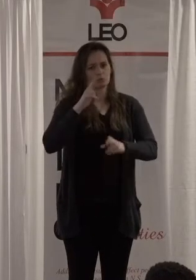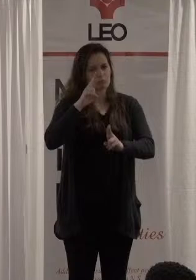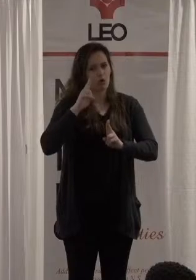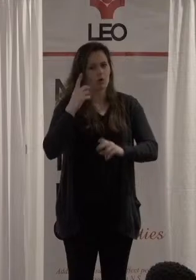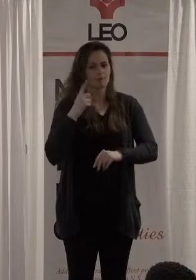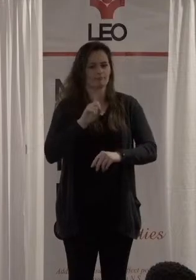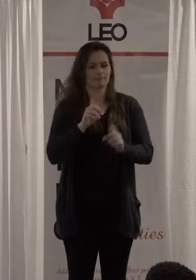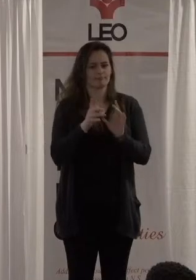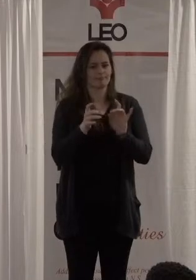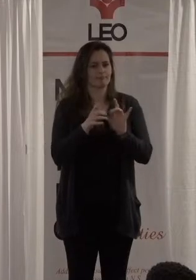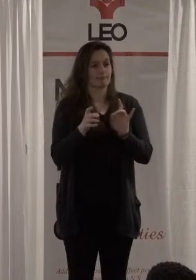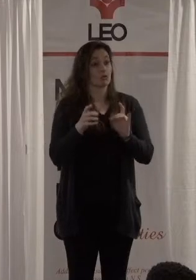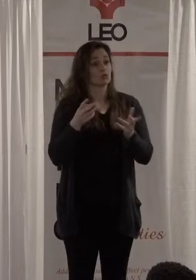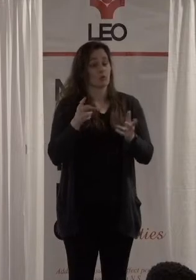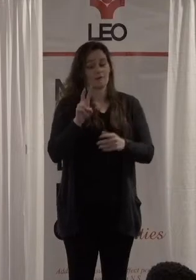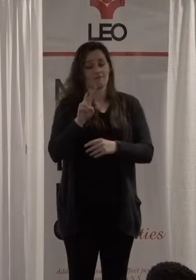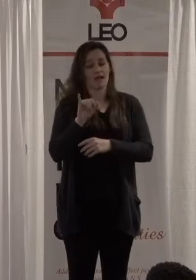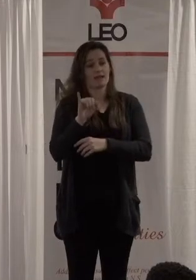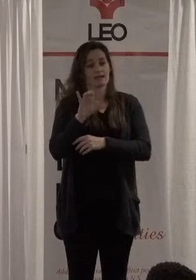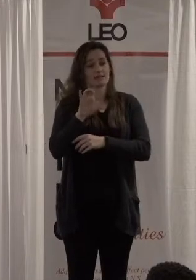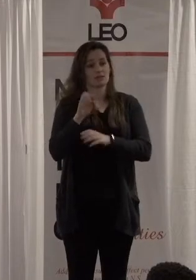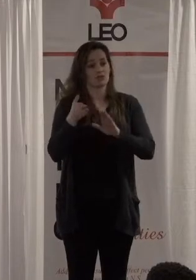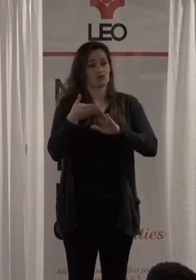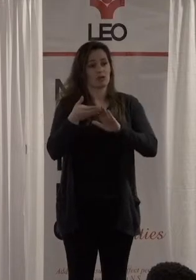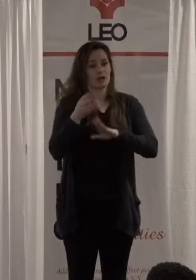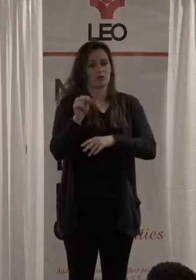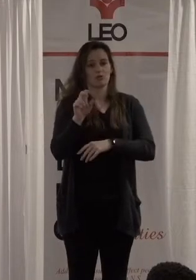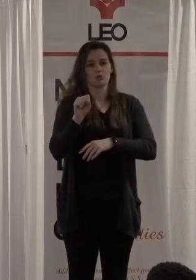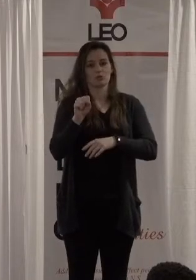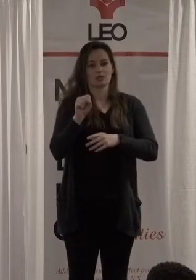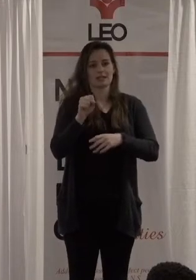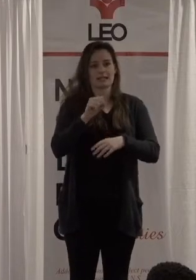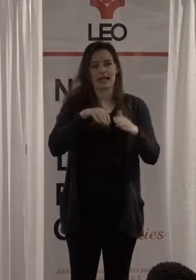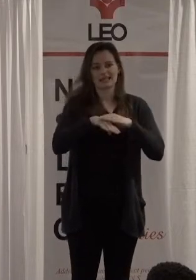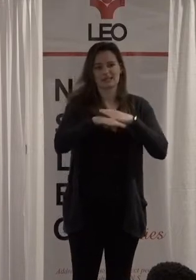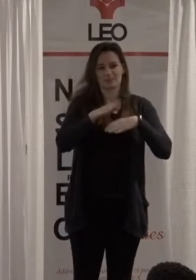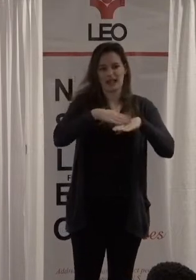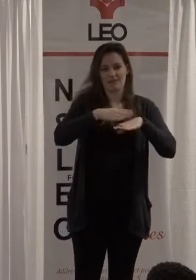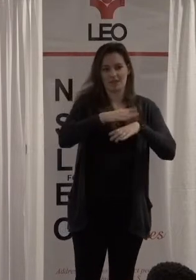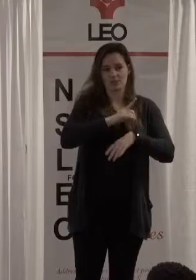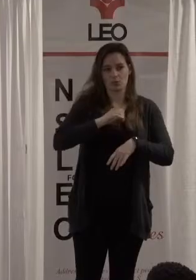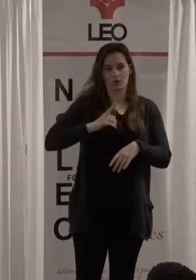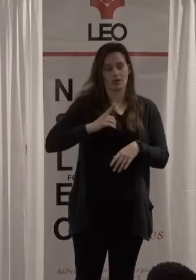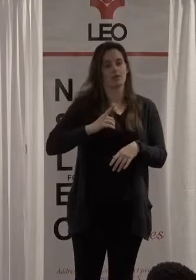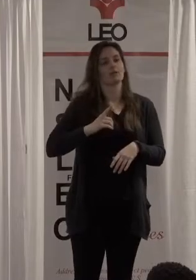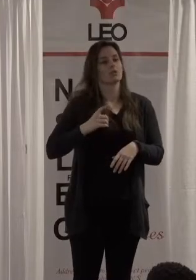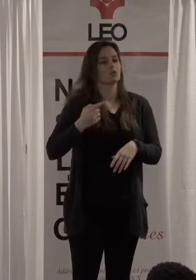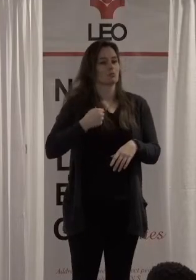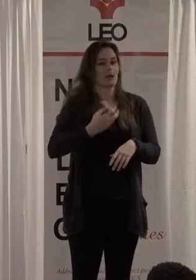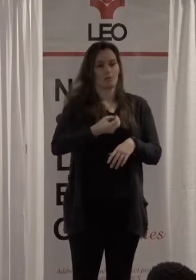NOVA SCOTIA ACCESSIBILITY ADVISORY BOARD. I AM A WHITE WOMAN IN MY EARLY 40S